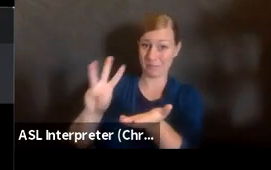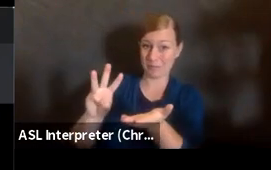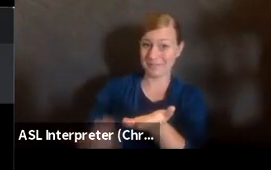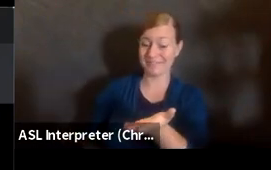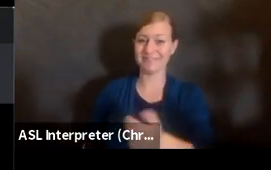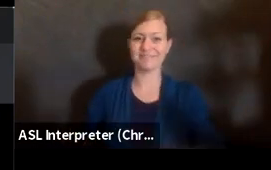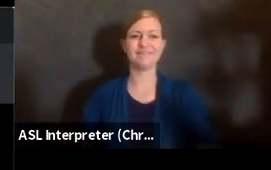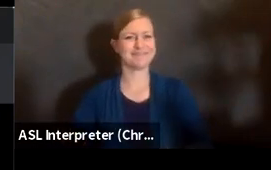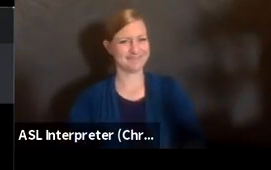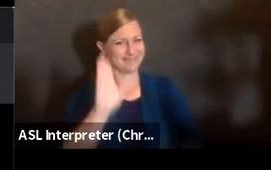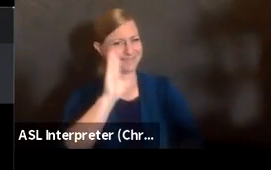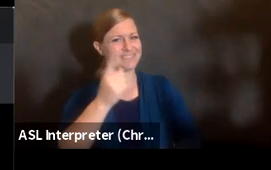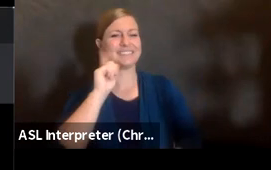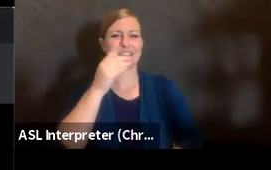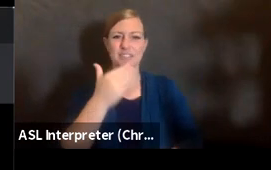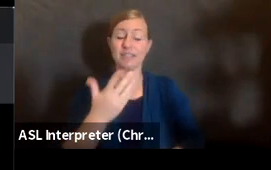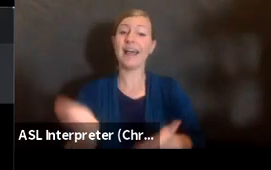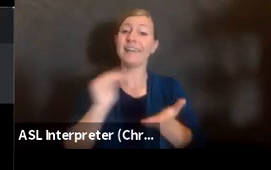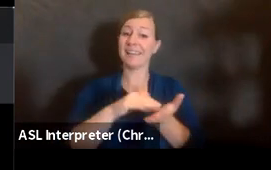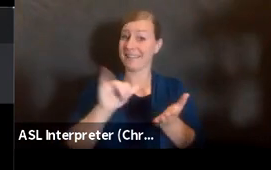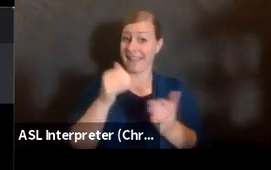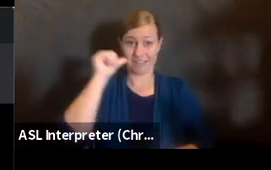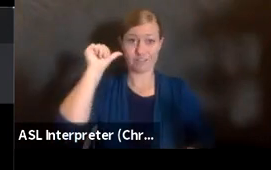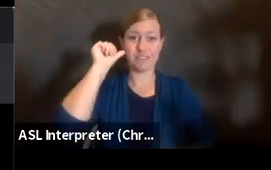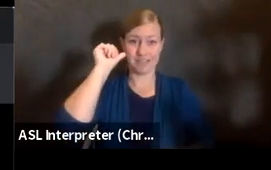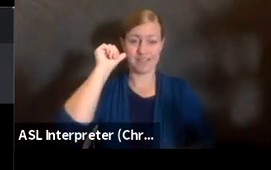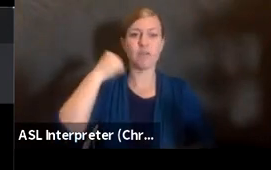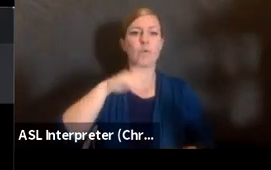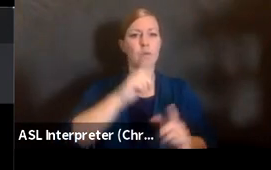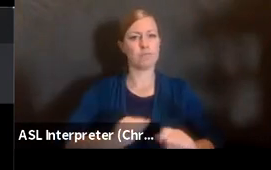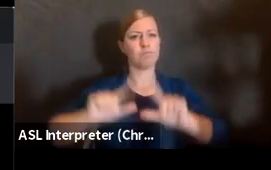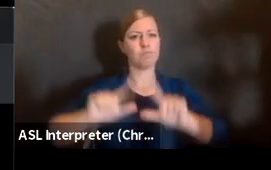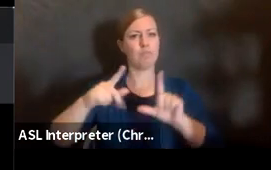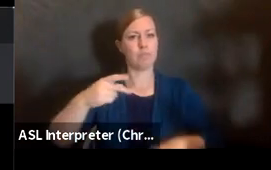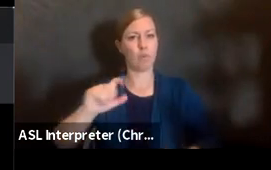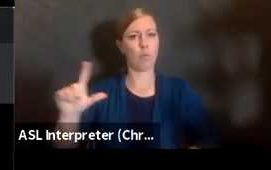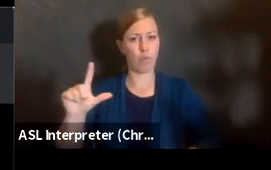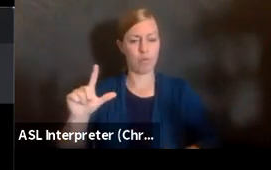ESD 113 - Andrew Hickman: Sounds good. So once again, just like yesterday, we're going to do another poll. This time is for day three.